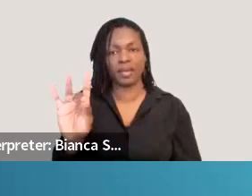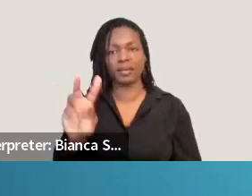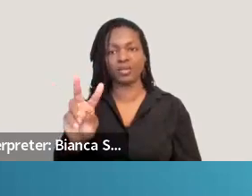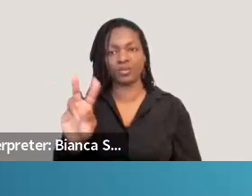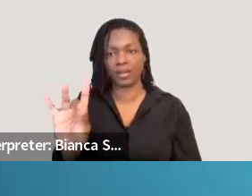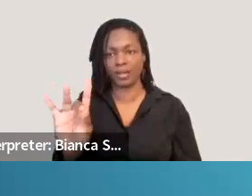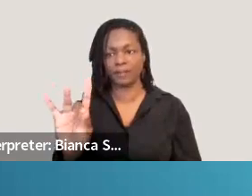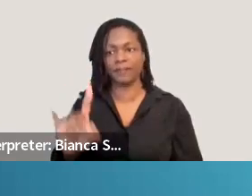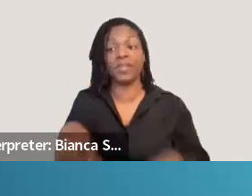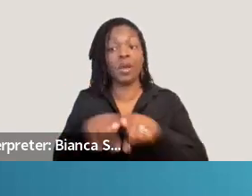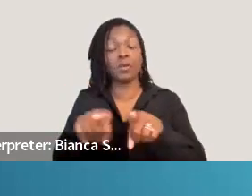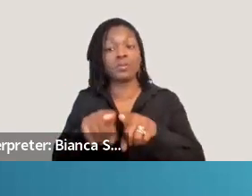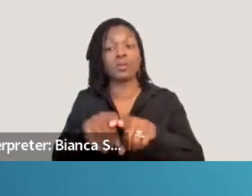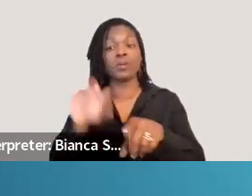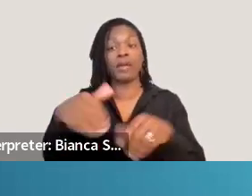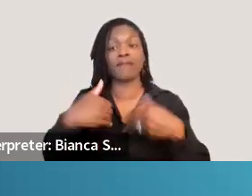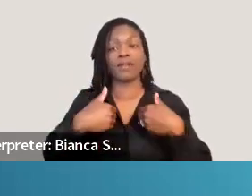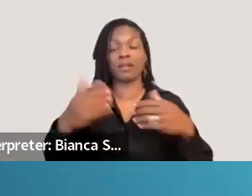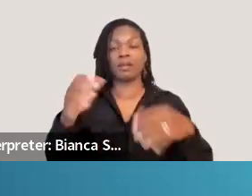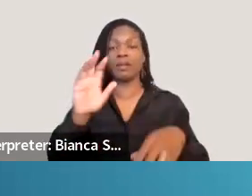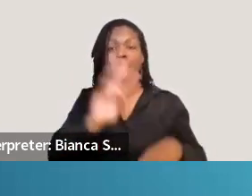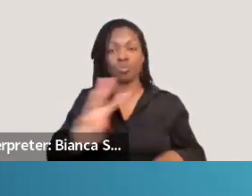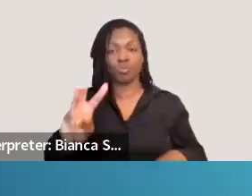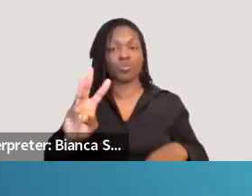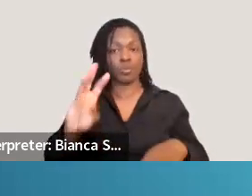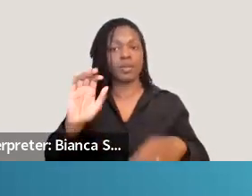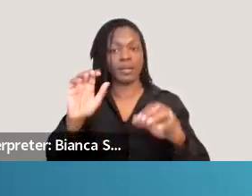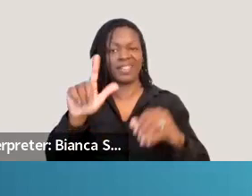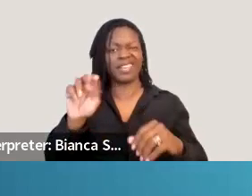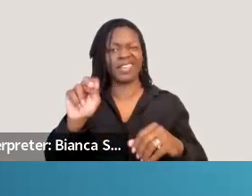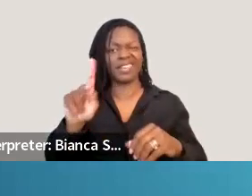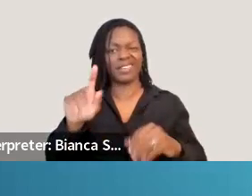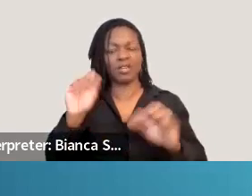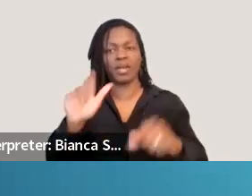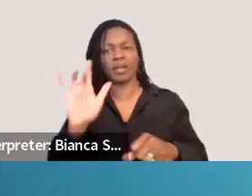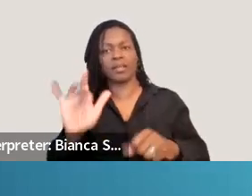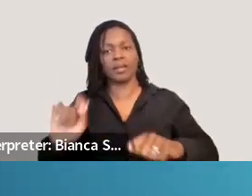That will allow you to enter some basic information, your name, your email, phone number if you would like.